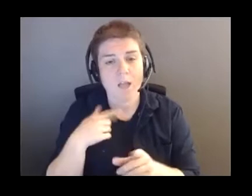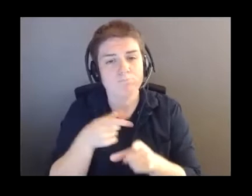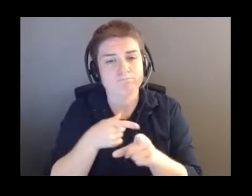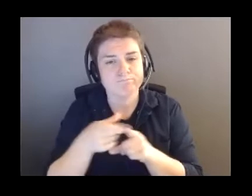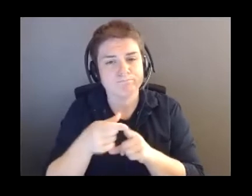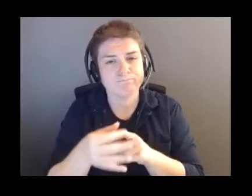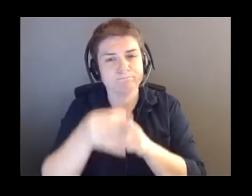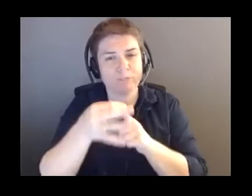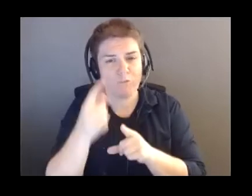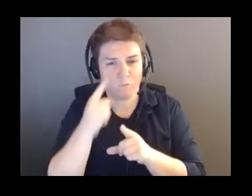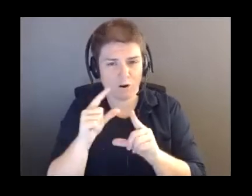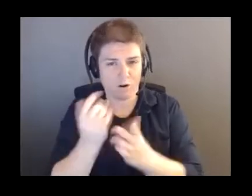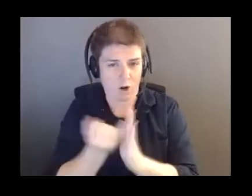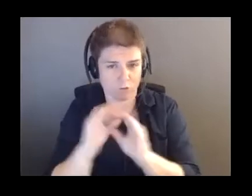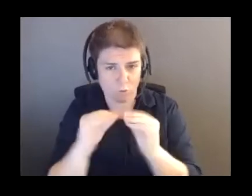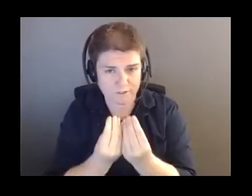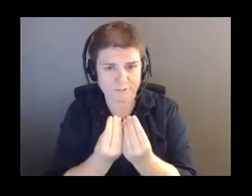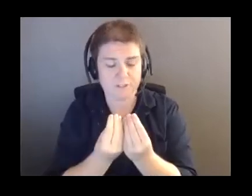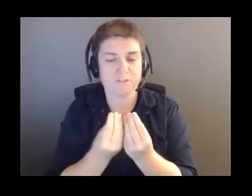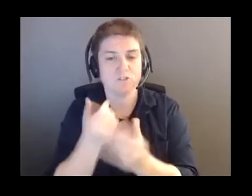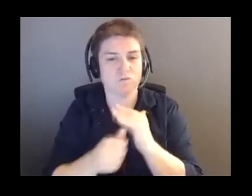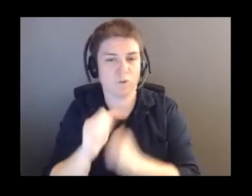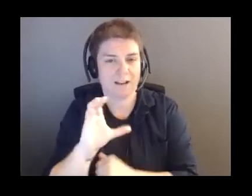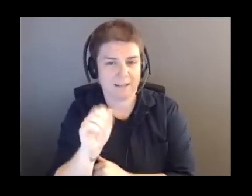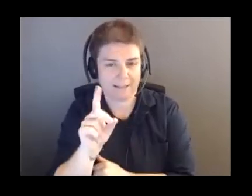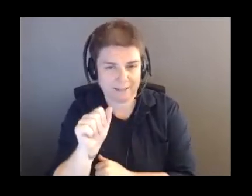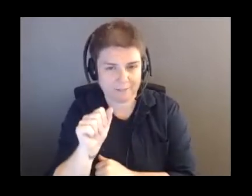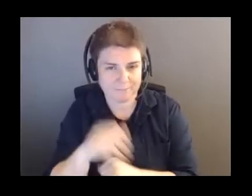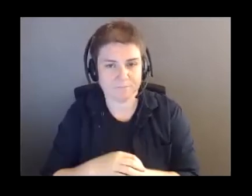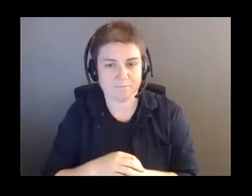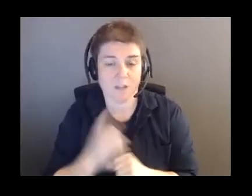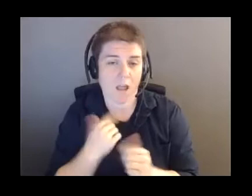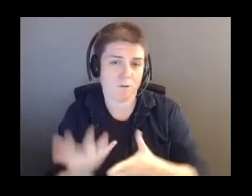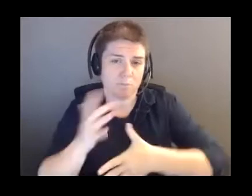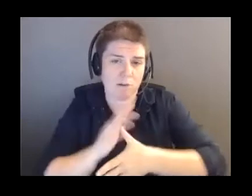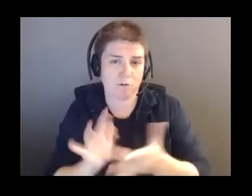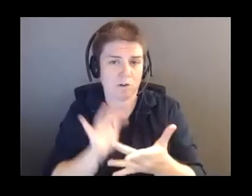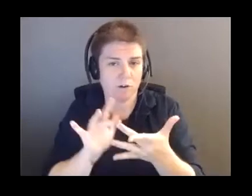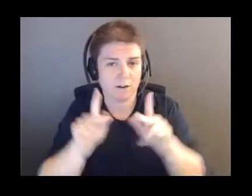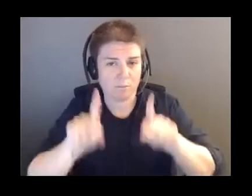organizations at Calgary Arts Development. I am the main contact person for this program,